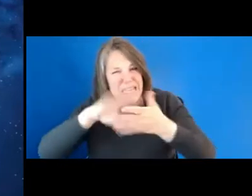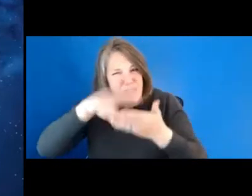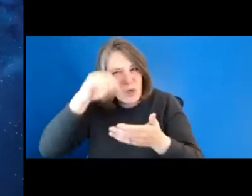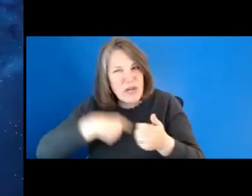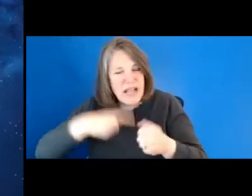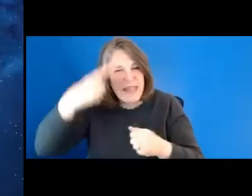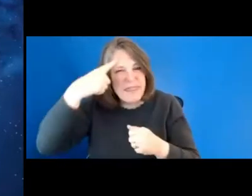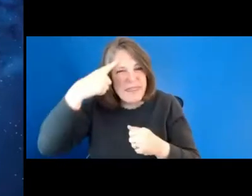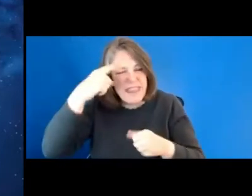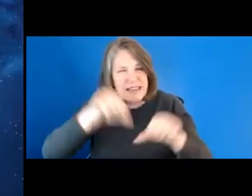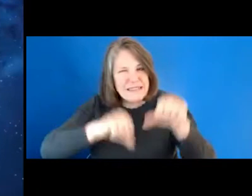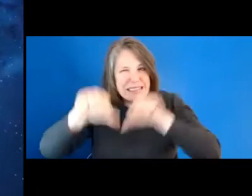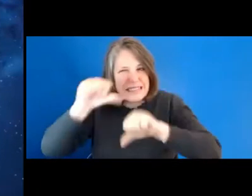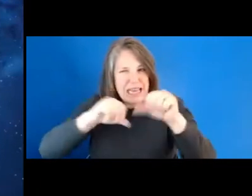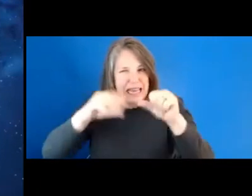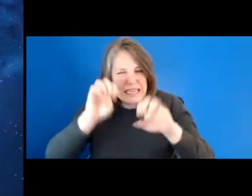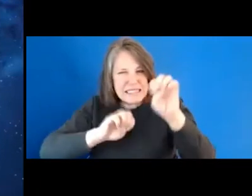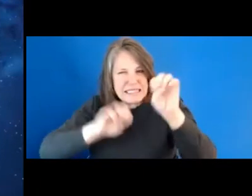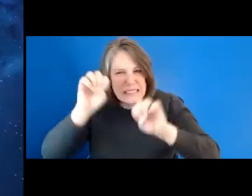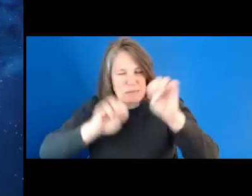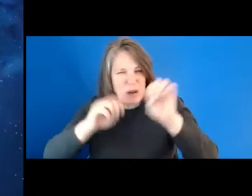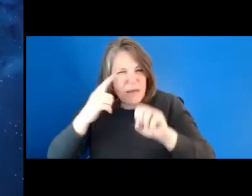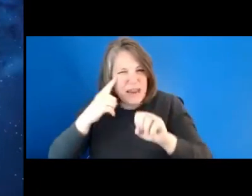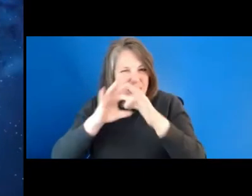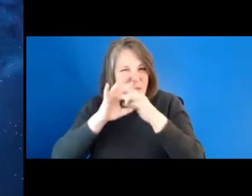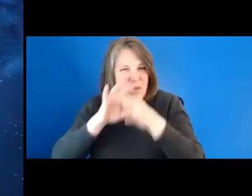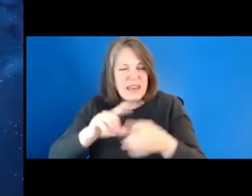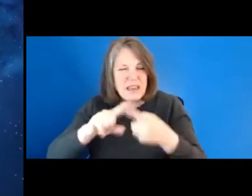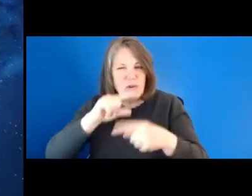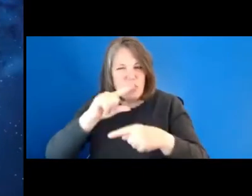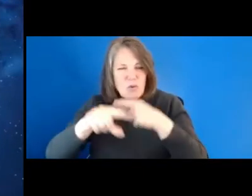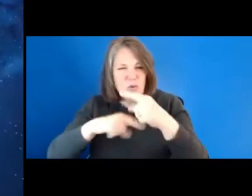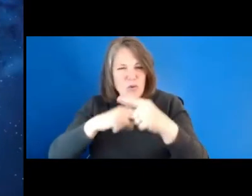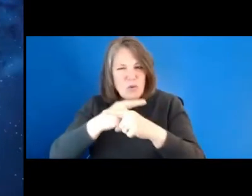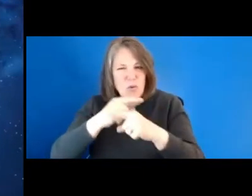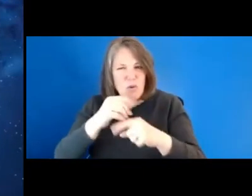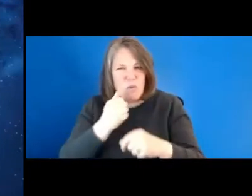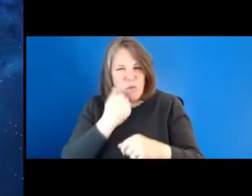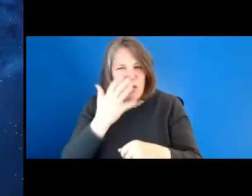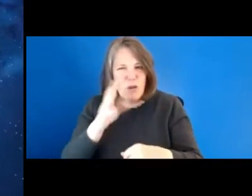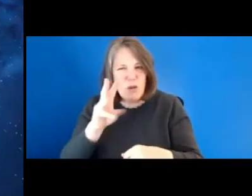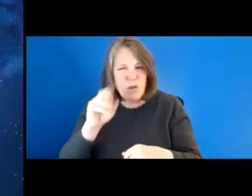learning experiment. Related to global warming, 17:06:18 I think. Actually. It does not have